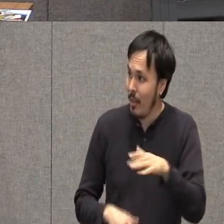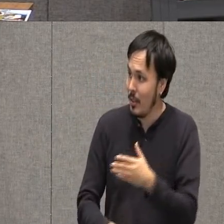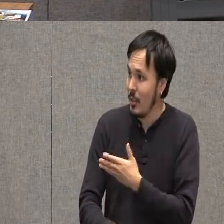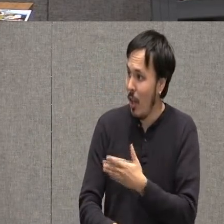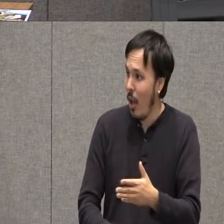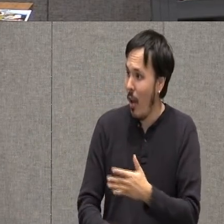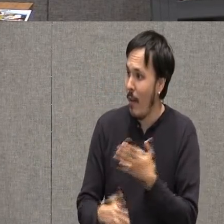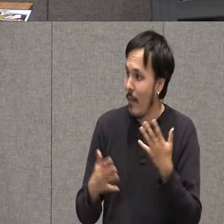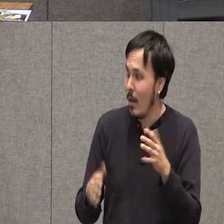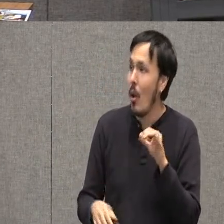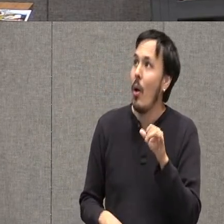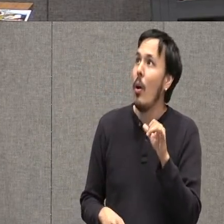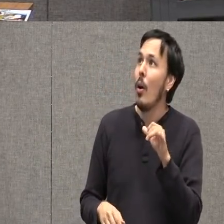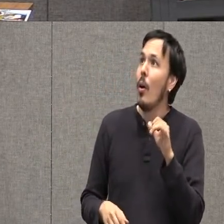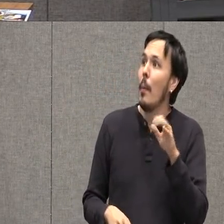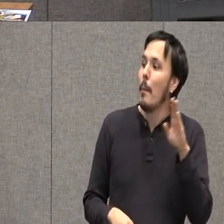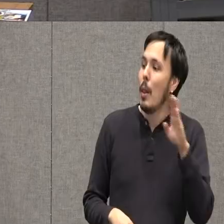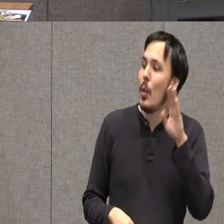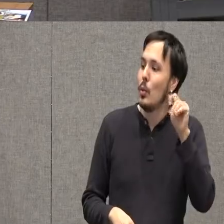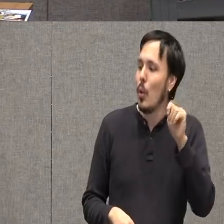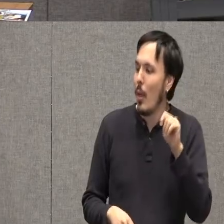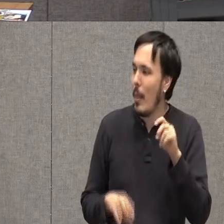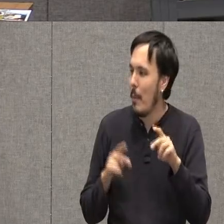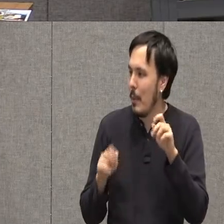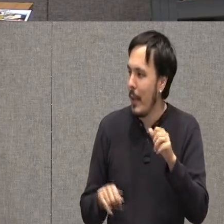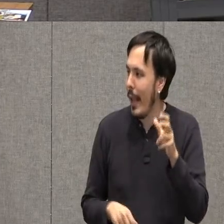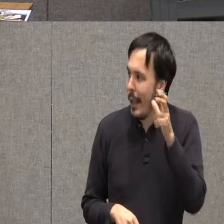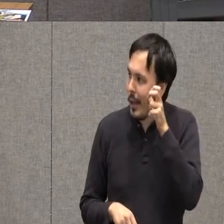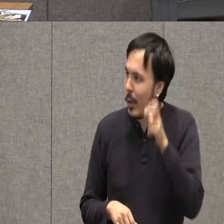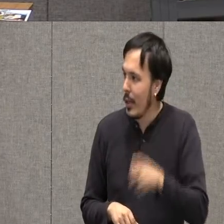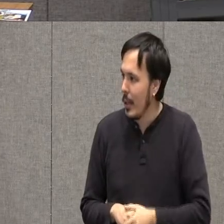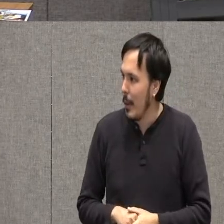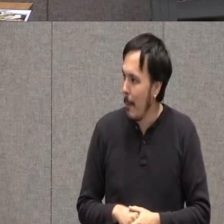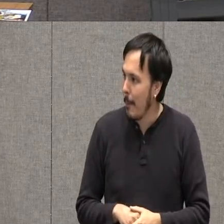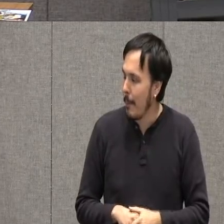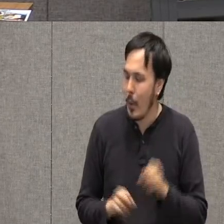oh, let me turn it on the Bluetooth so people can hear it besides just us. Okay.